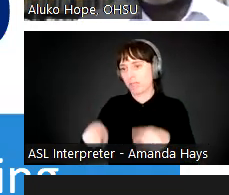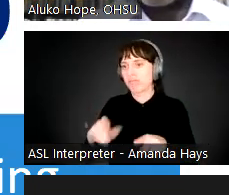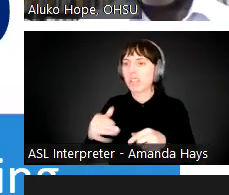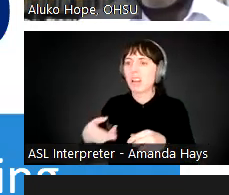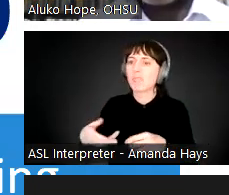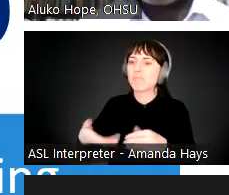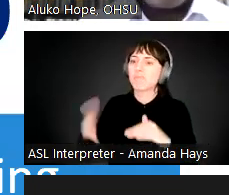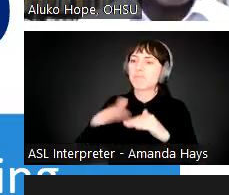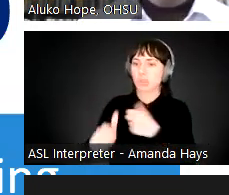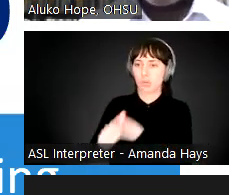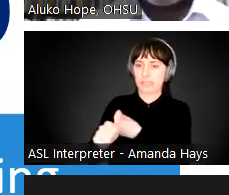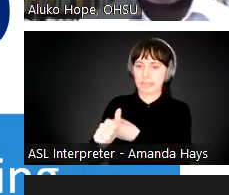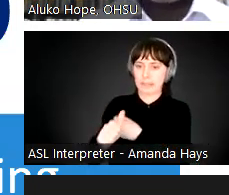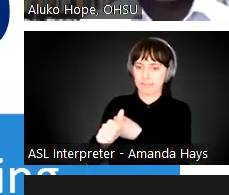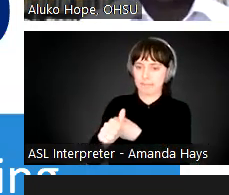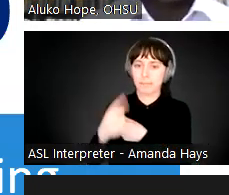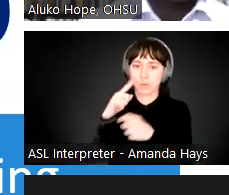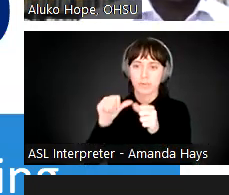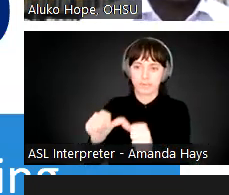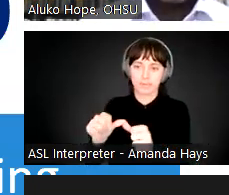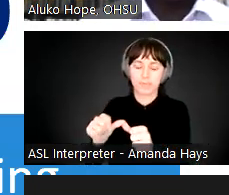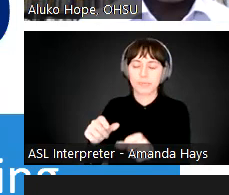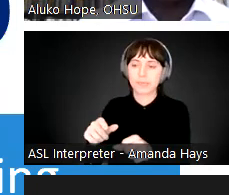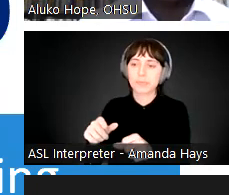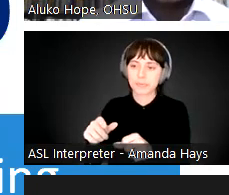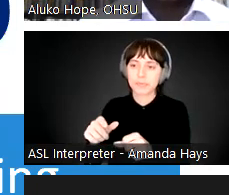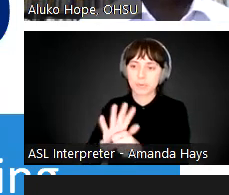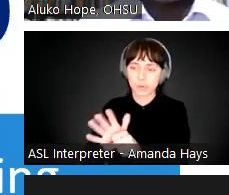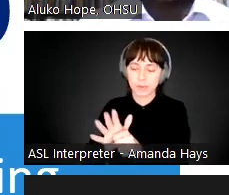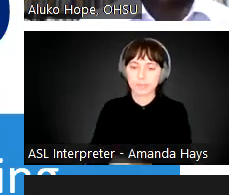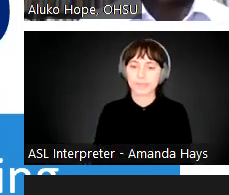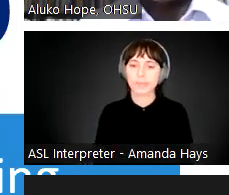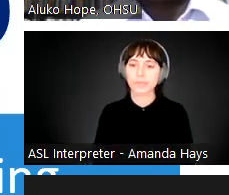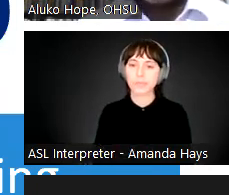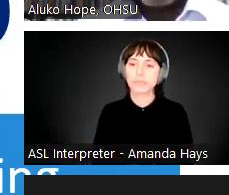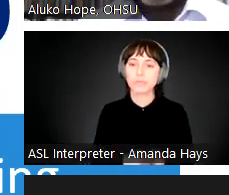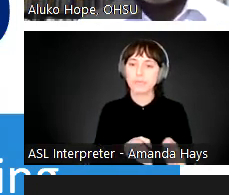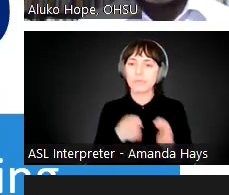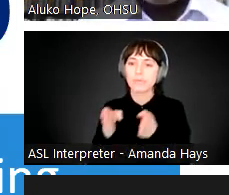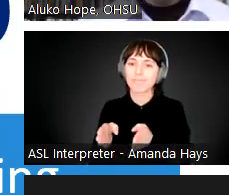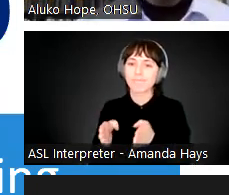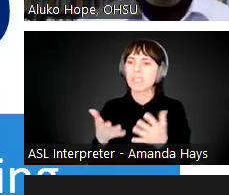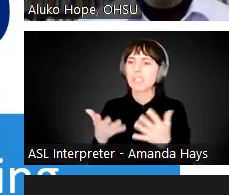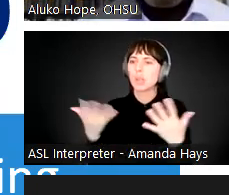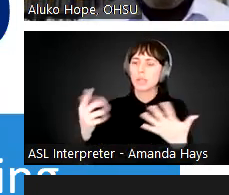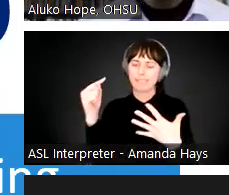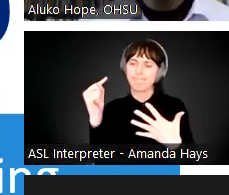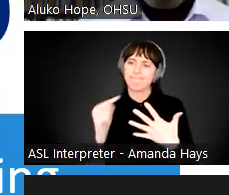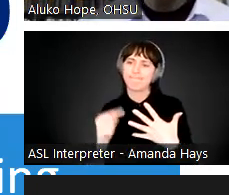perpetuating factors, right? You get Long COVID symptoms what are the kinds of things that will make it difficult for you to get better